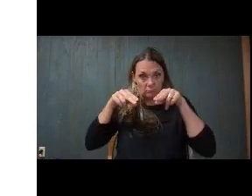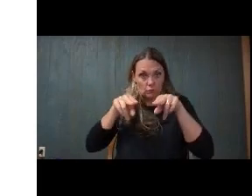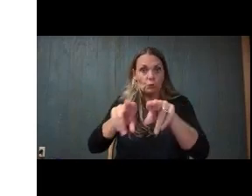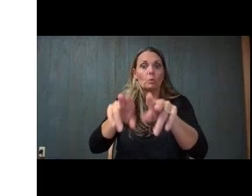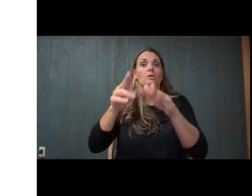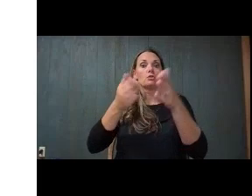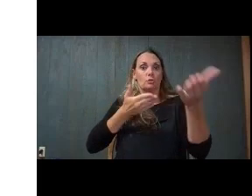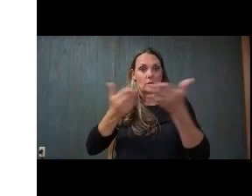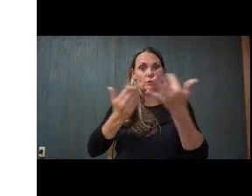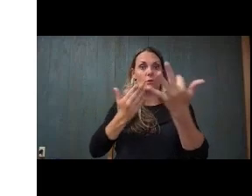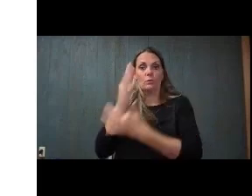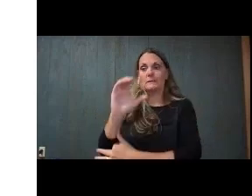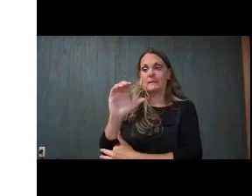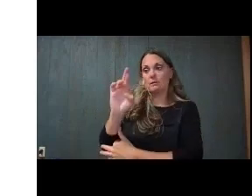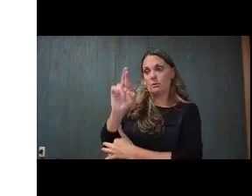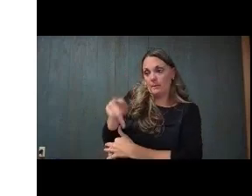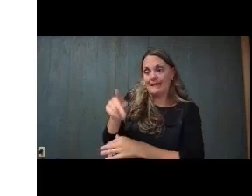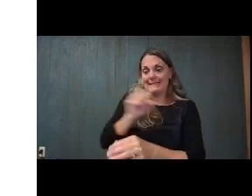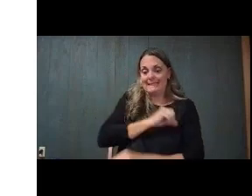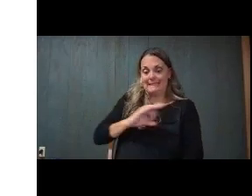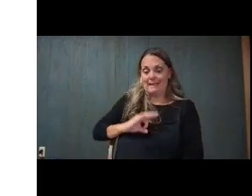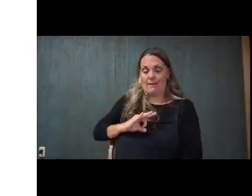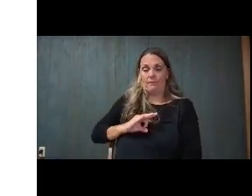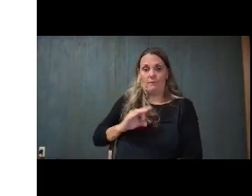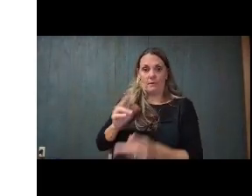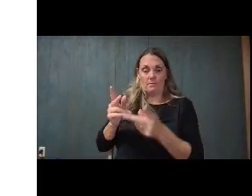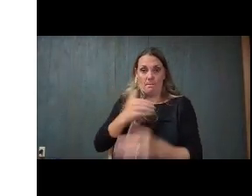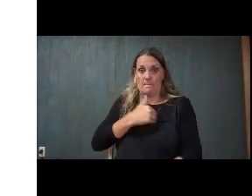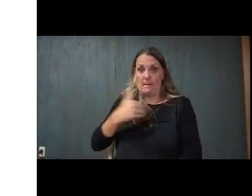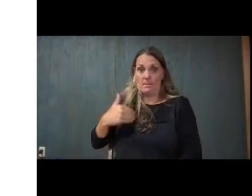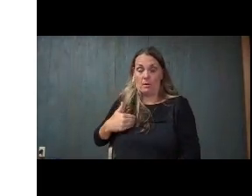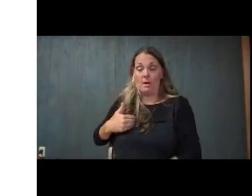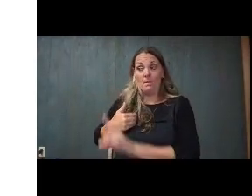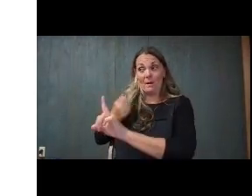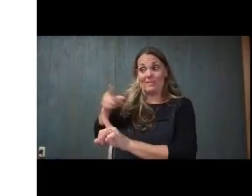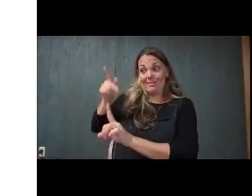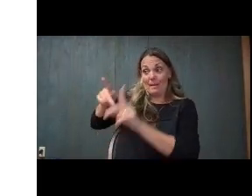staff member whose position is not charged to this project.